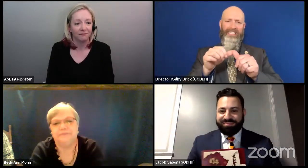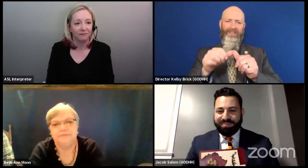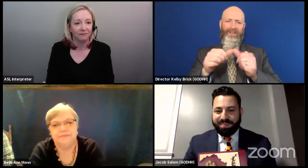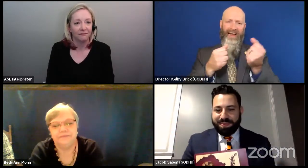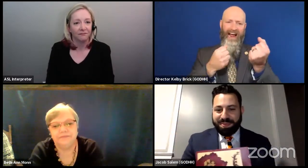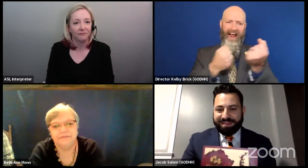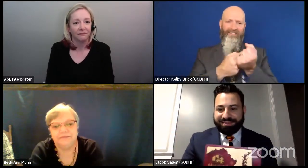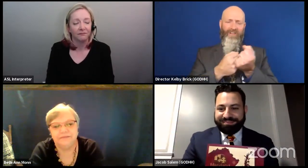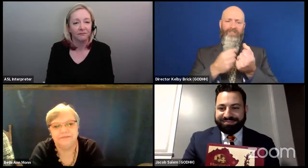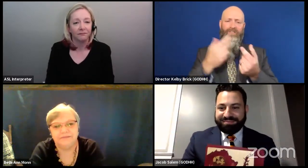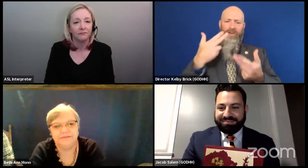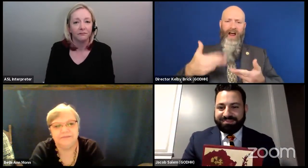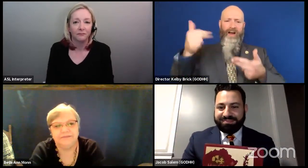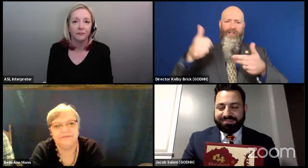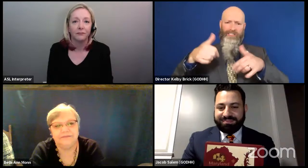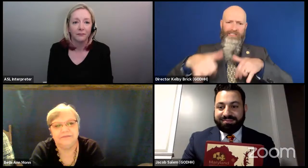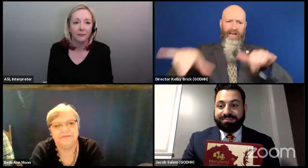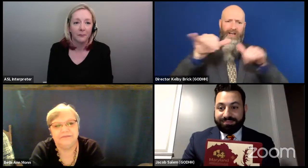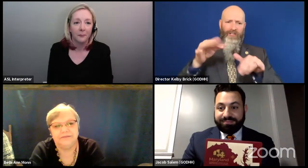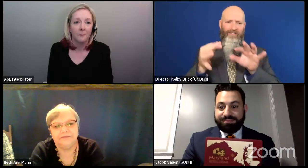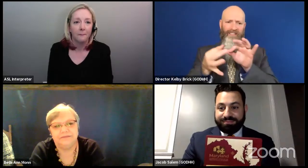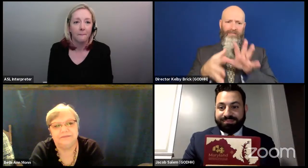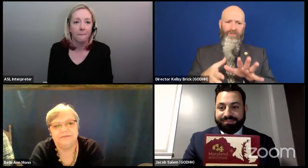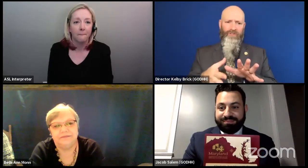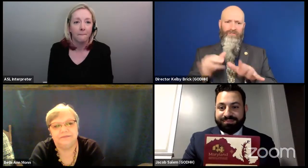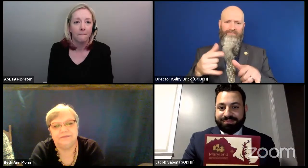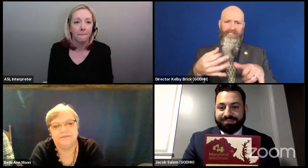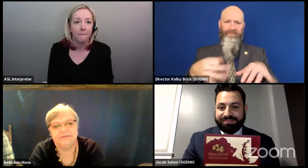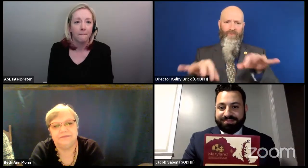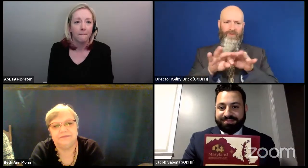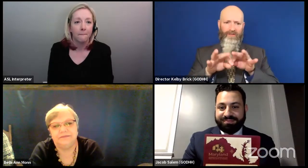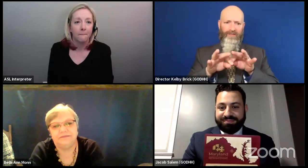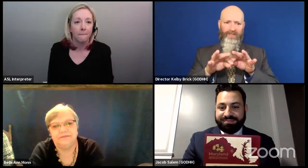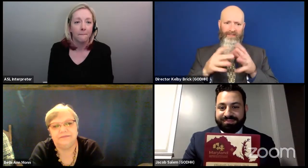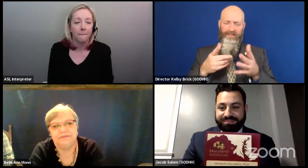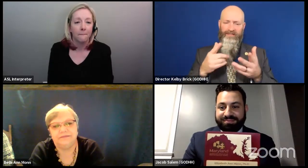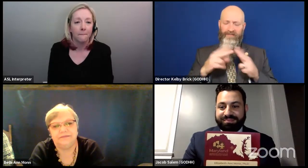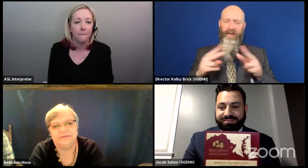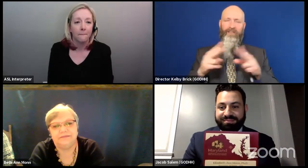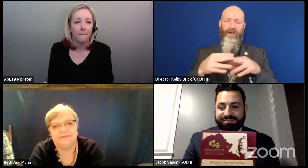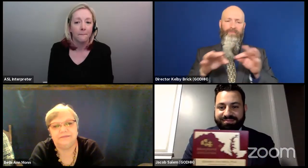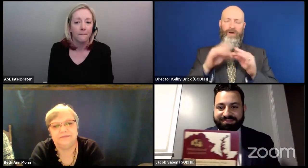again, thank you for your continued advocacy to set the standard high for educational interpreters.